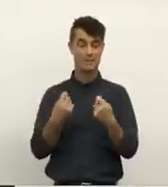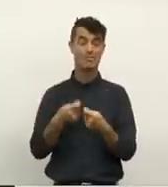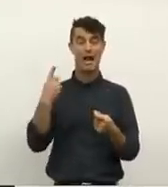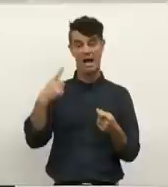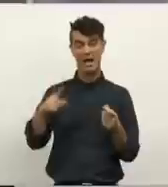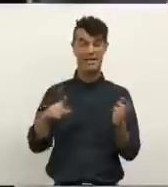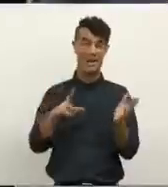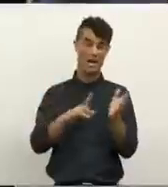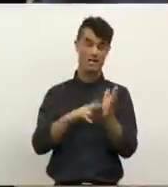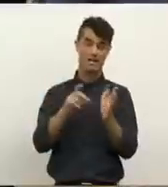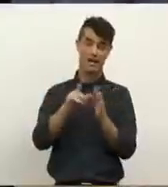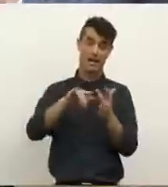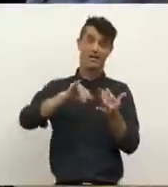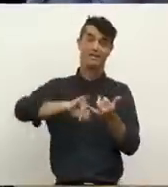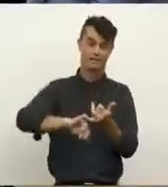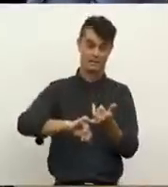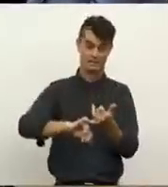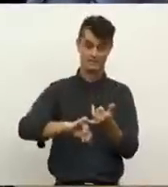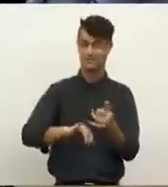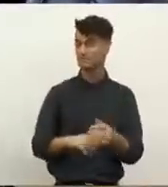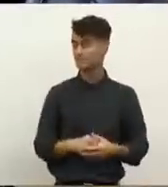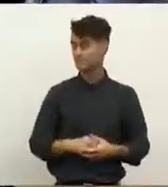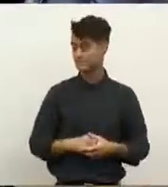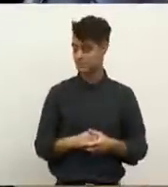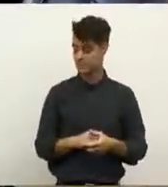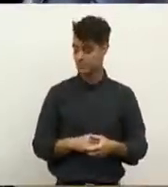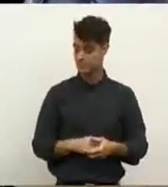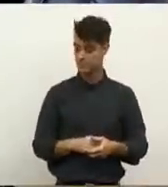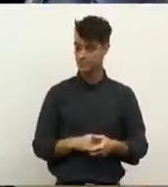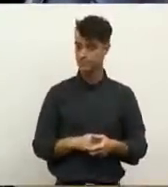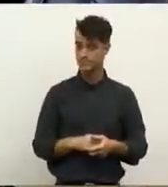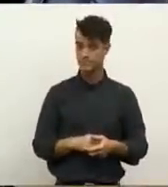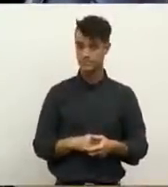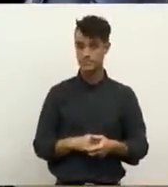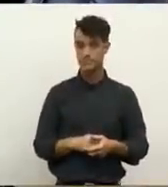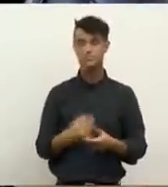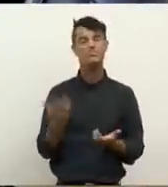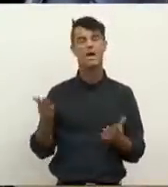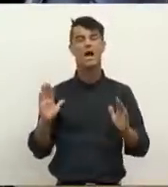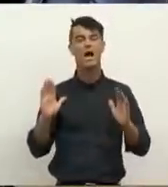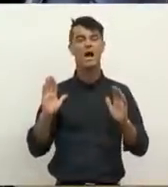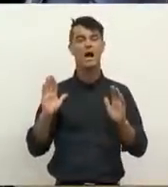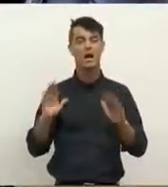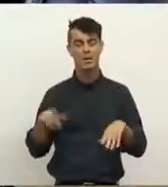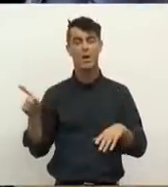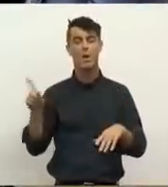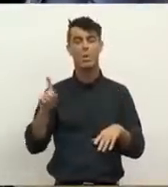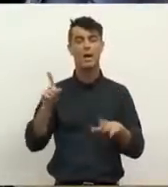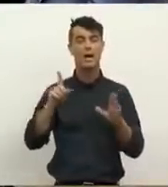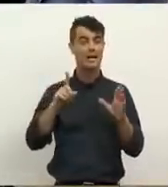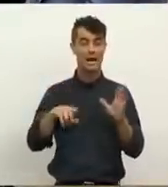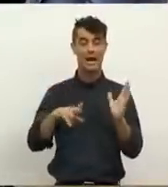And I think if I finish that, I won't finish it, but anyway, in terms of what the agency can help people with,